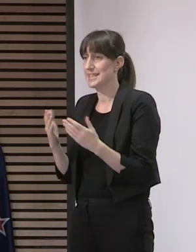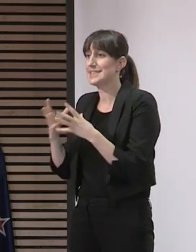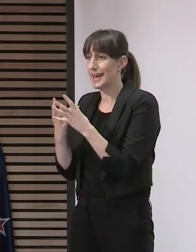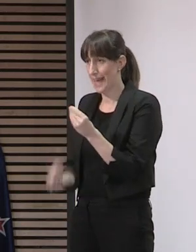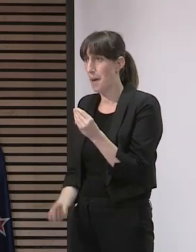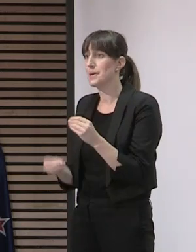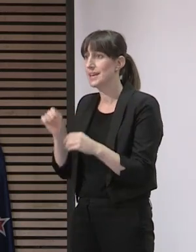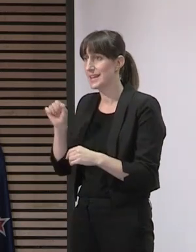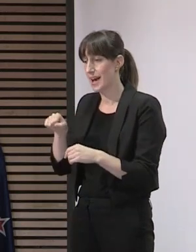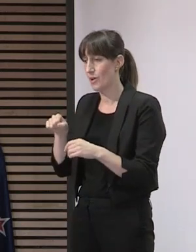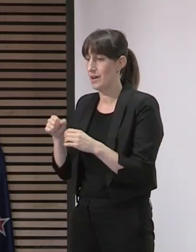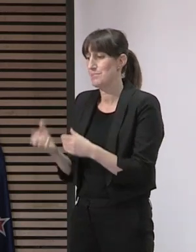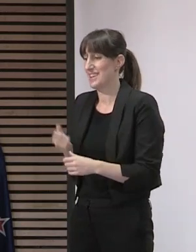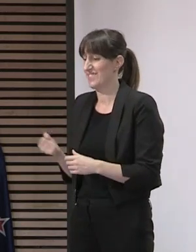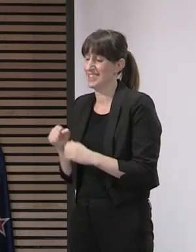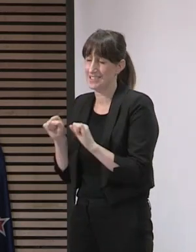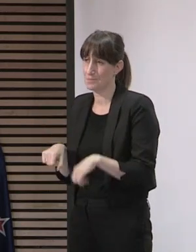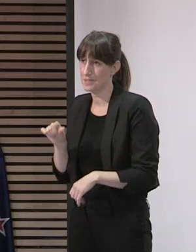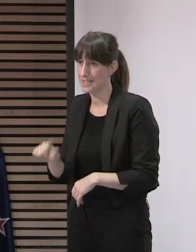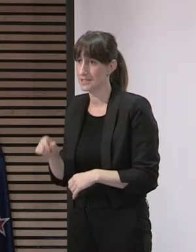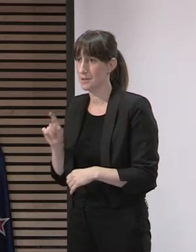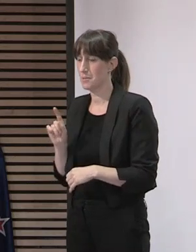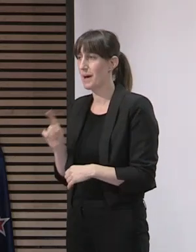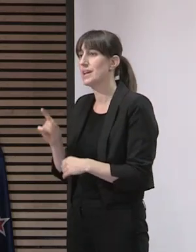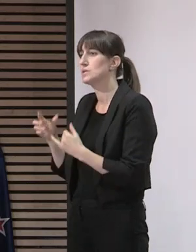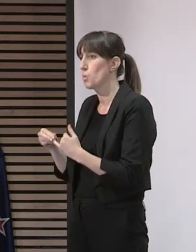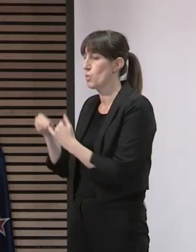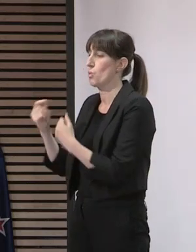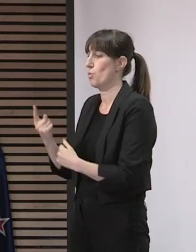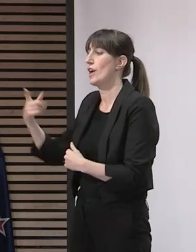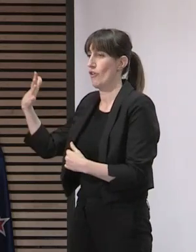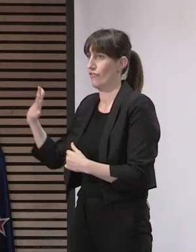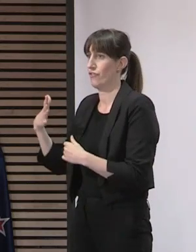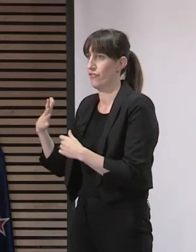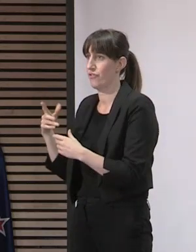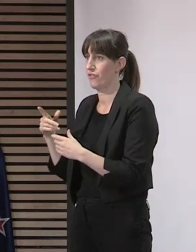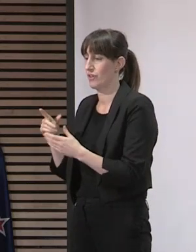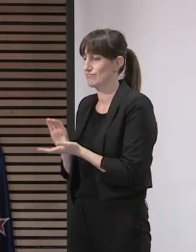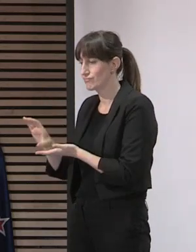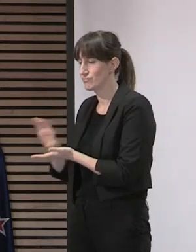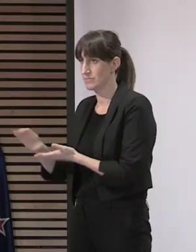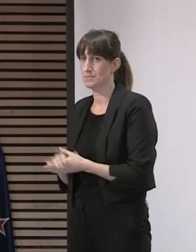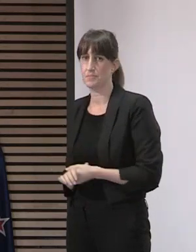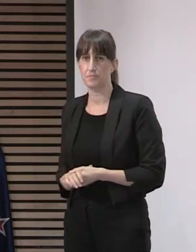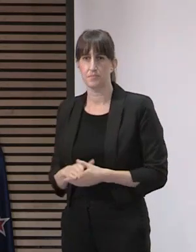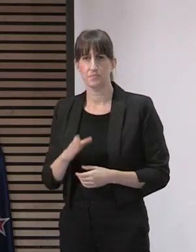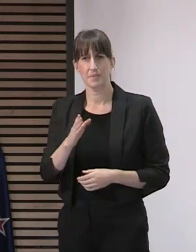trigger us to do work outside of that event. I think it does